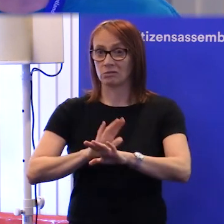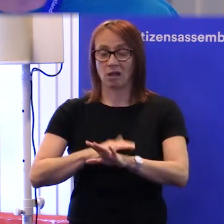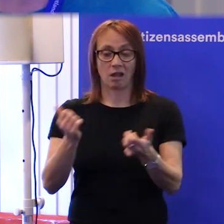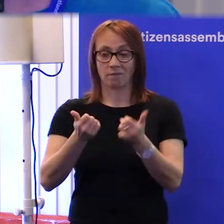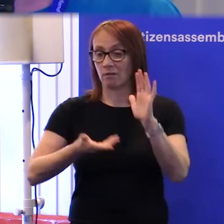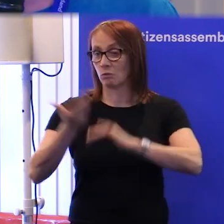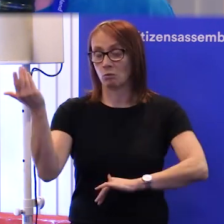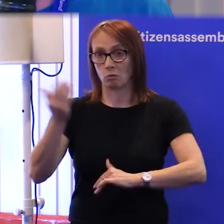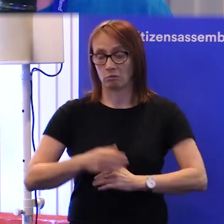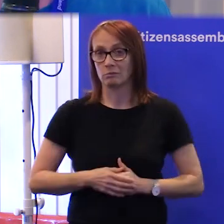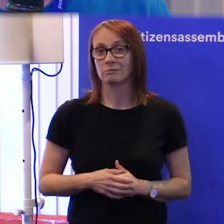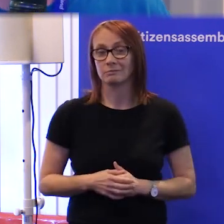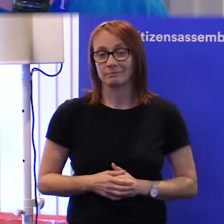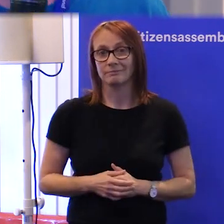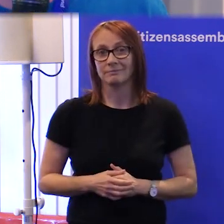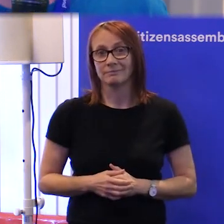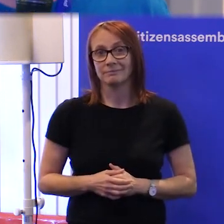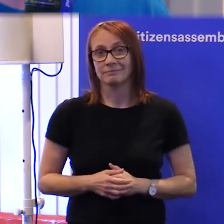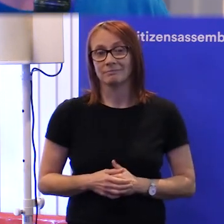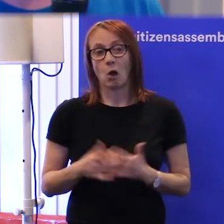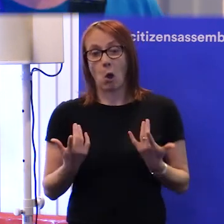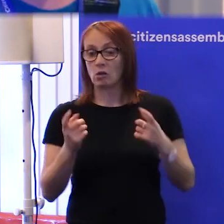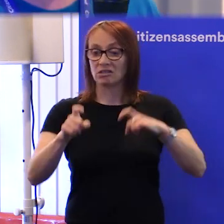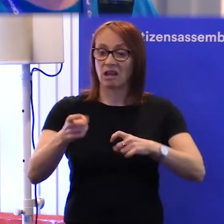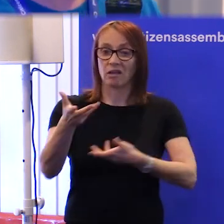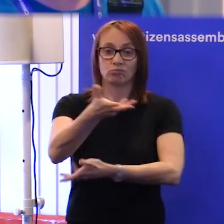very very welcome to do so but otherwise you're very welcome to all stay for a